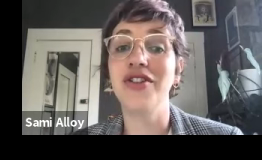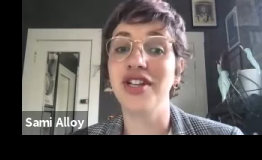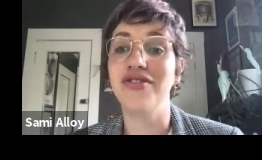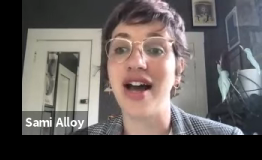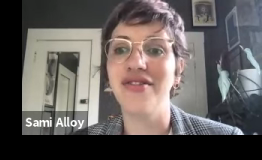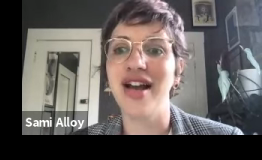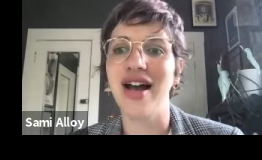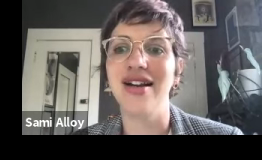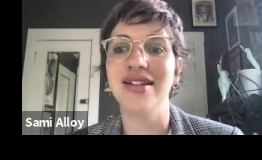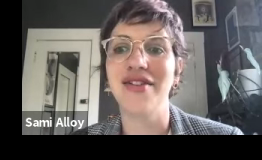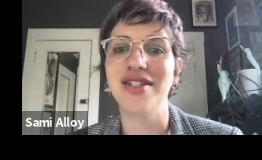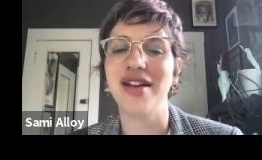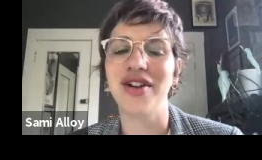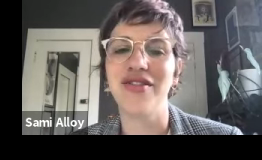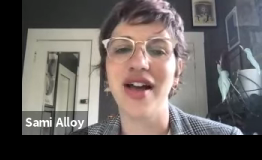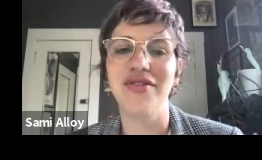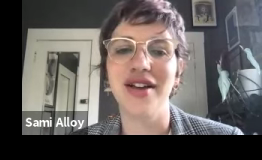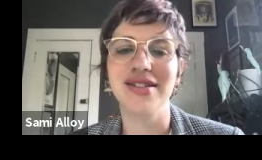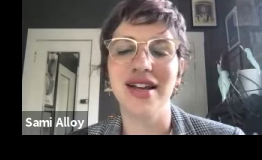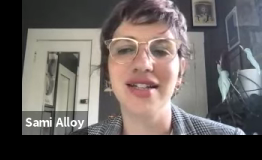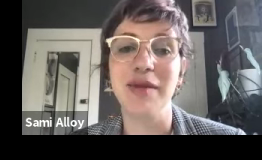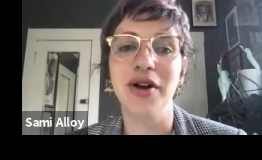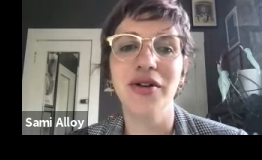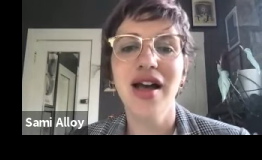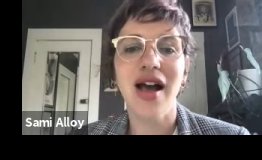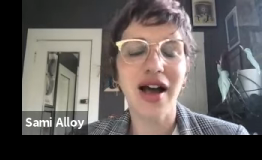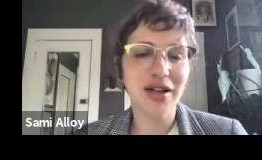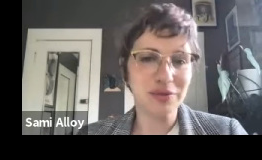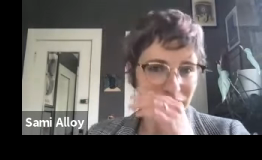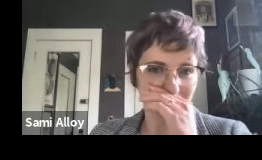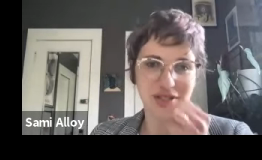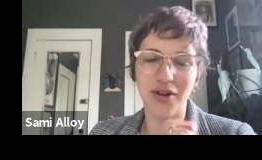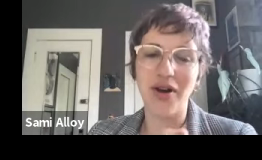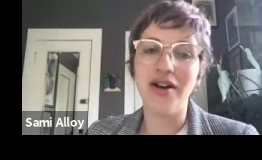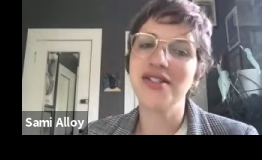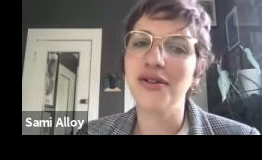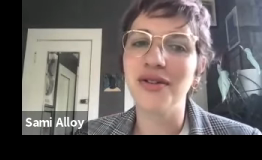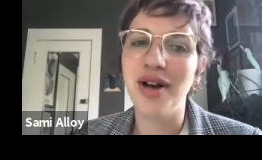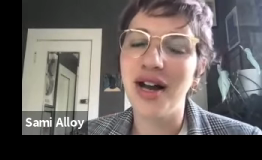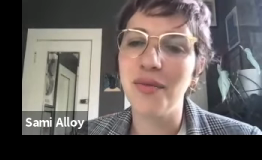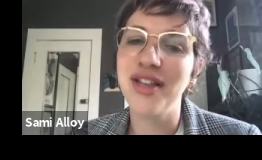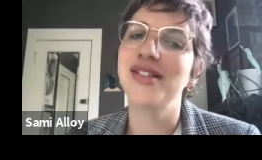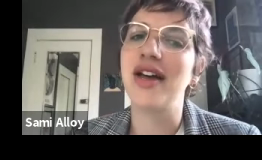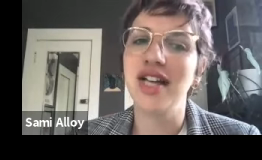drug addiction treatment and recovery act which is going through the legislature as